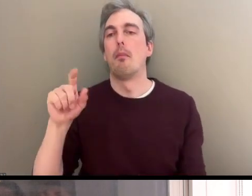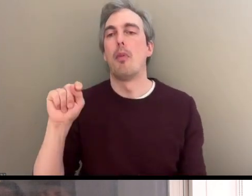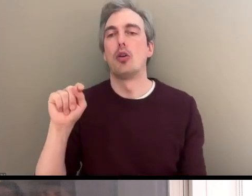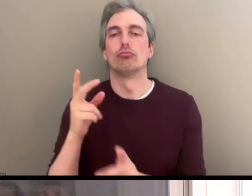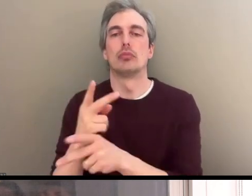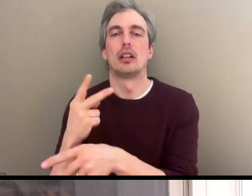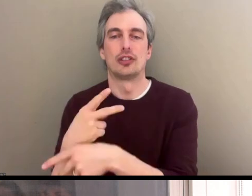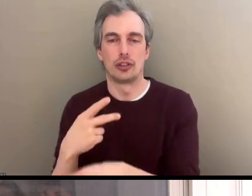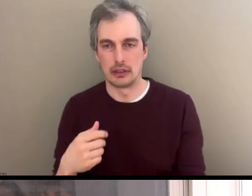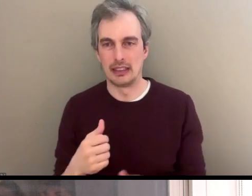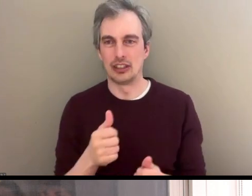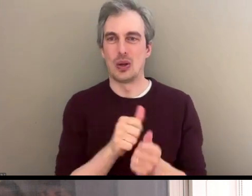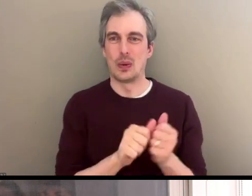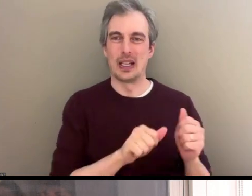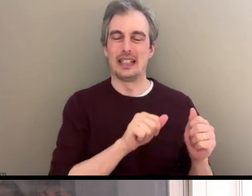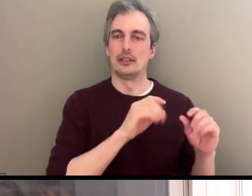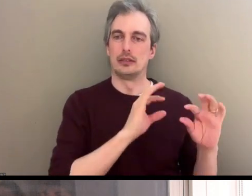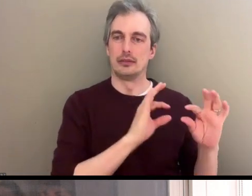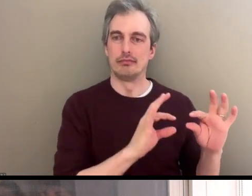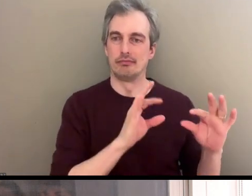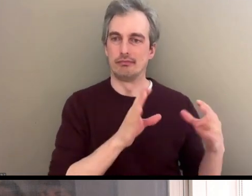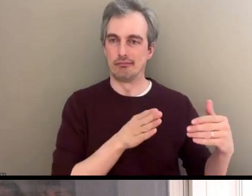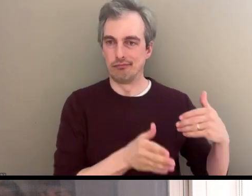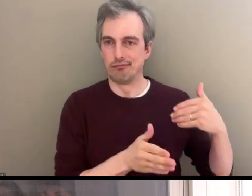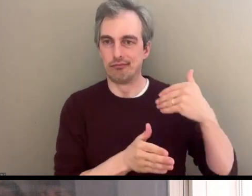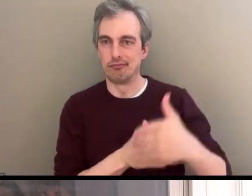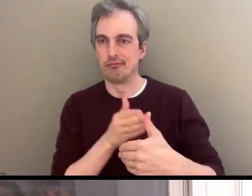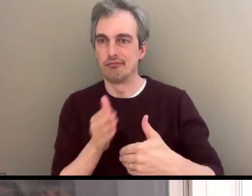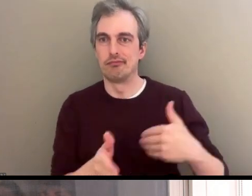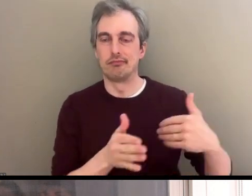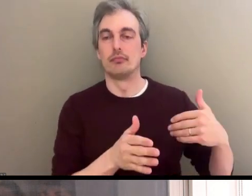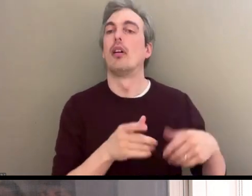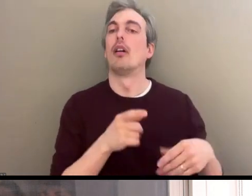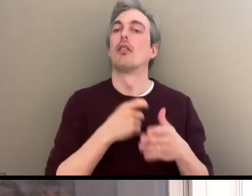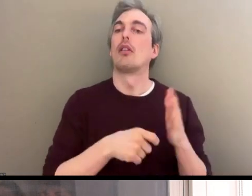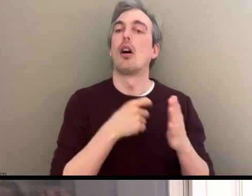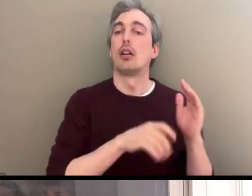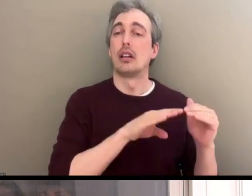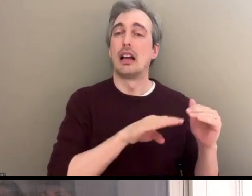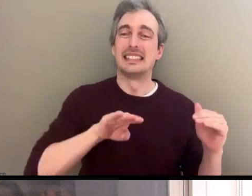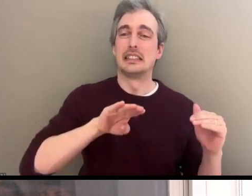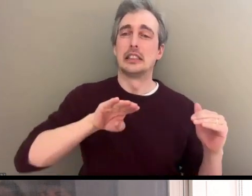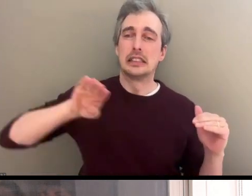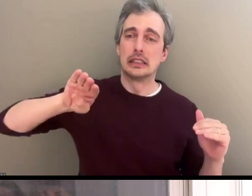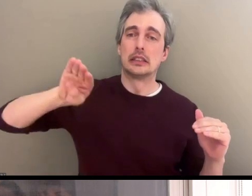to a white paper released by IBM, the costs of discovering defects after